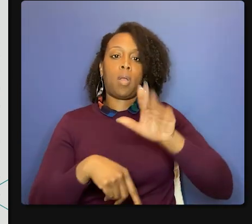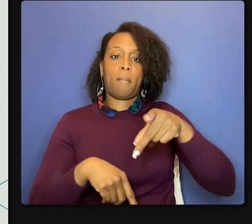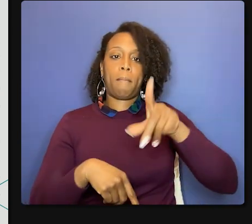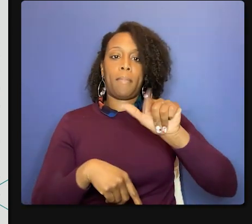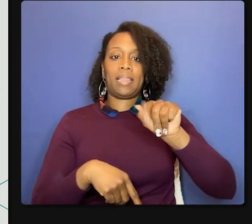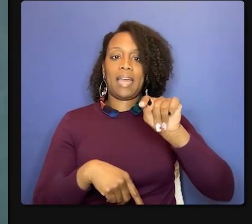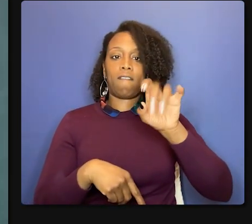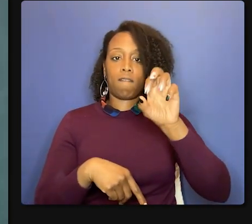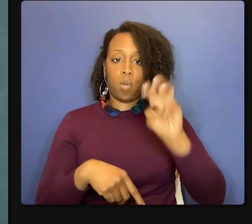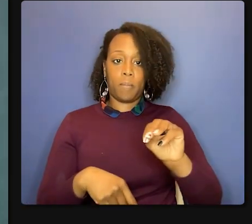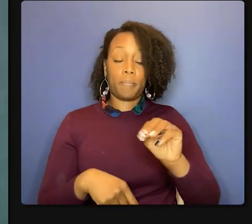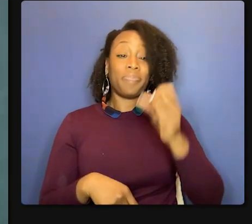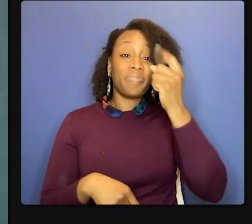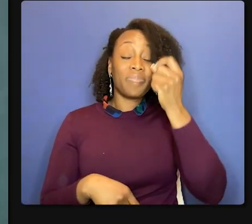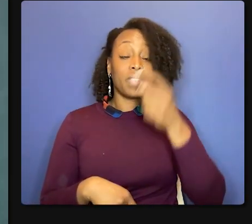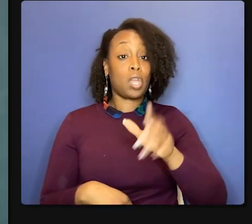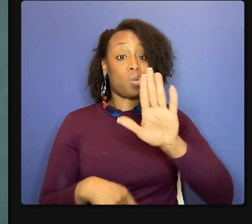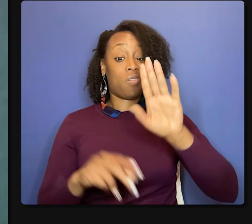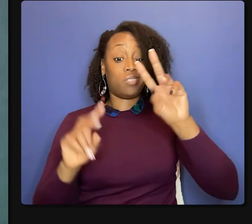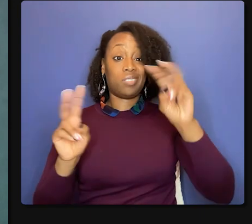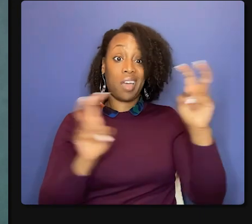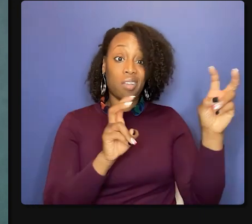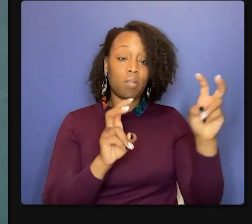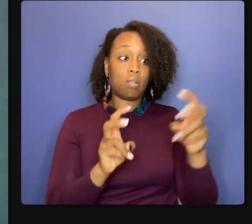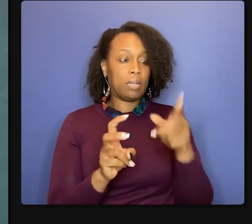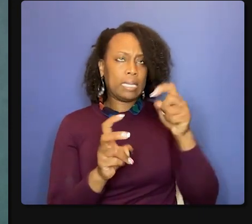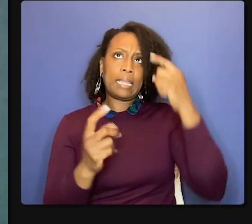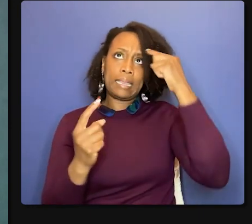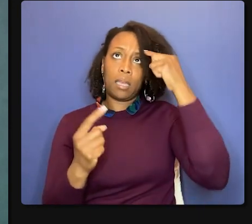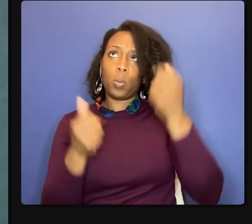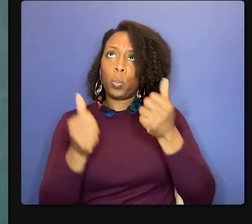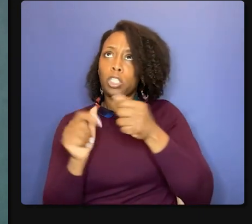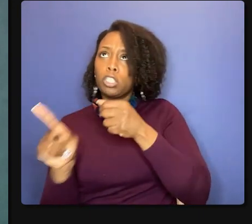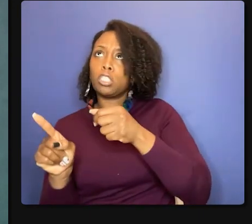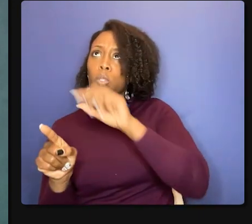Now, titles do not need to be concerned on whether they're running on Windows 10 or Windows 11.